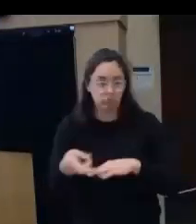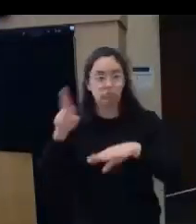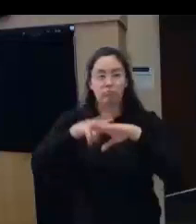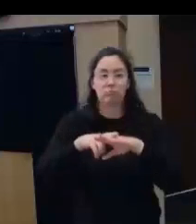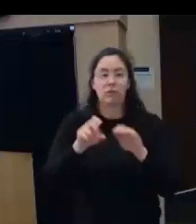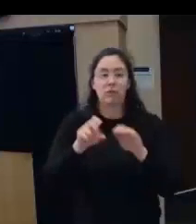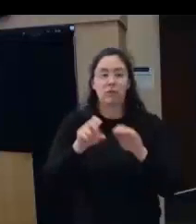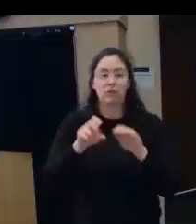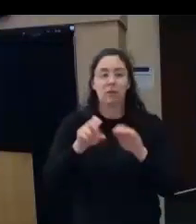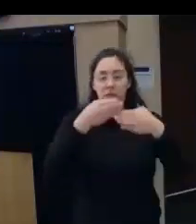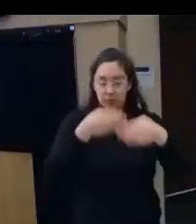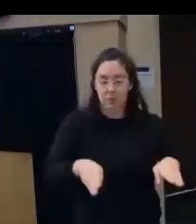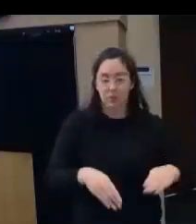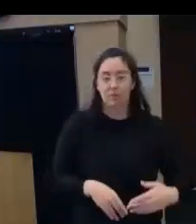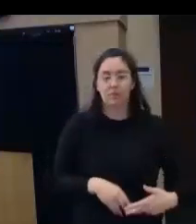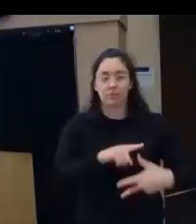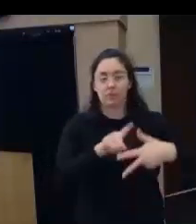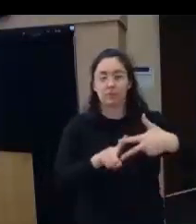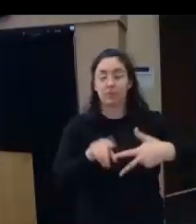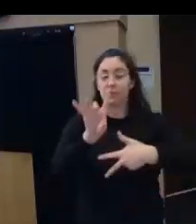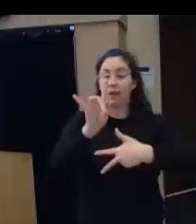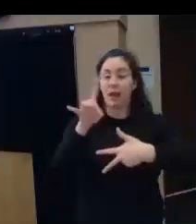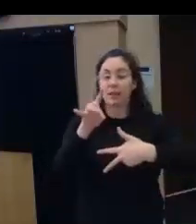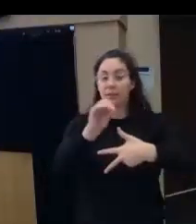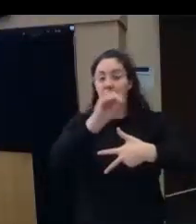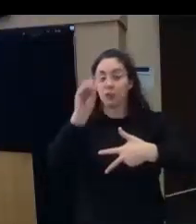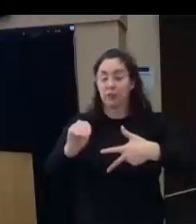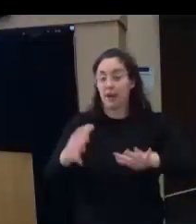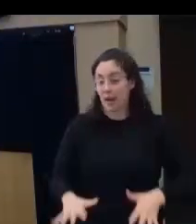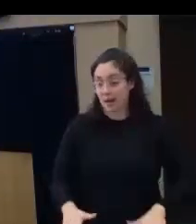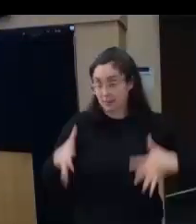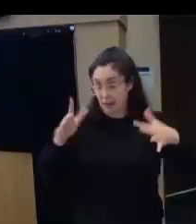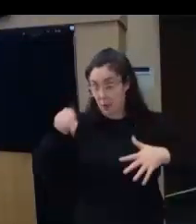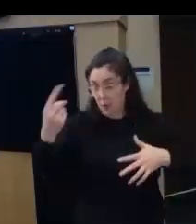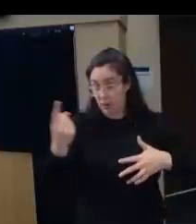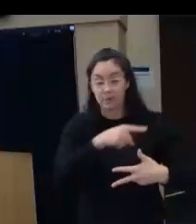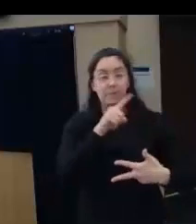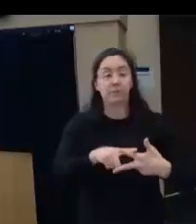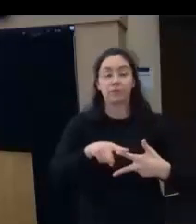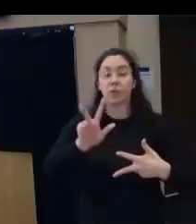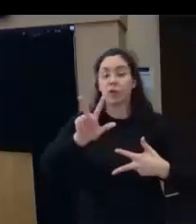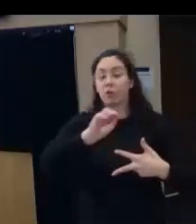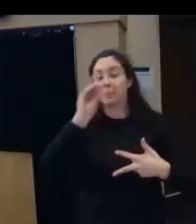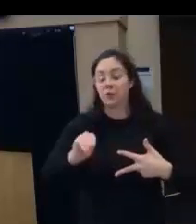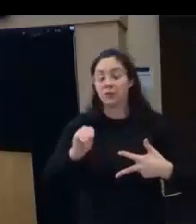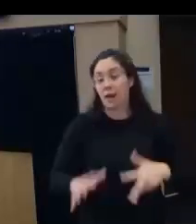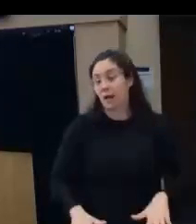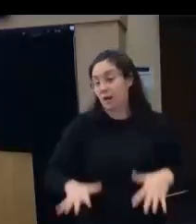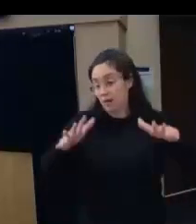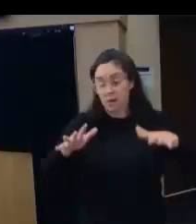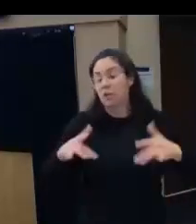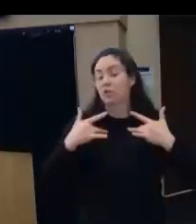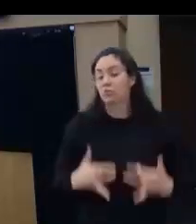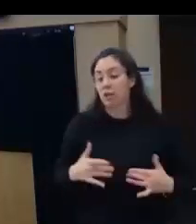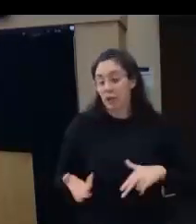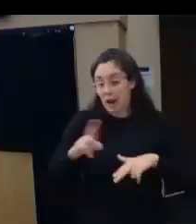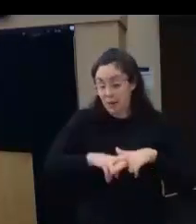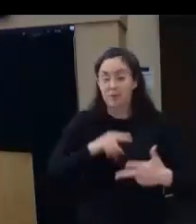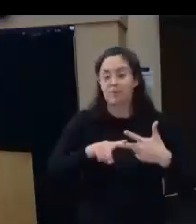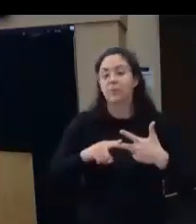subscales so 18% elevated anxiety subscale only 3% elevated depression only and 9% had both and